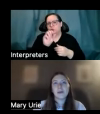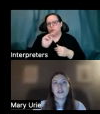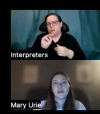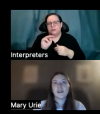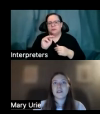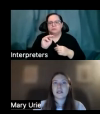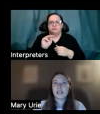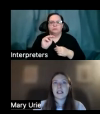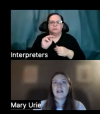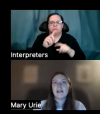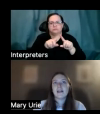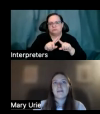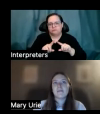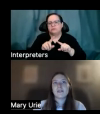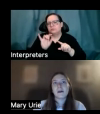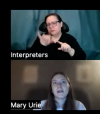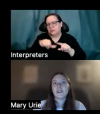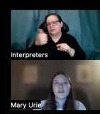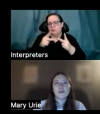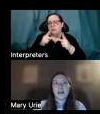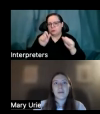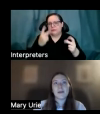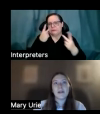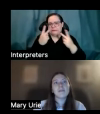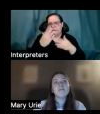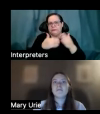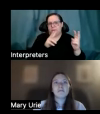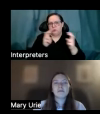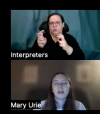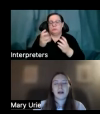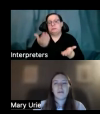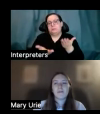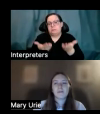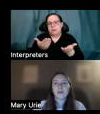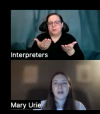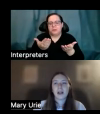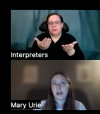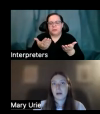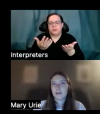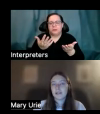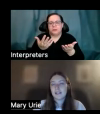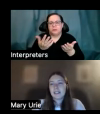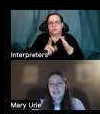where you can also see some issues that may be coming up at